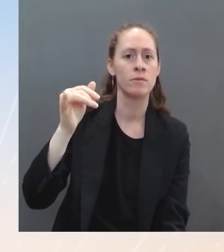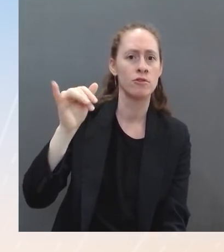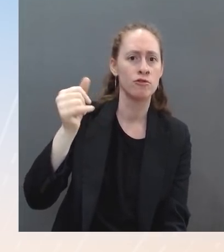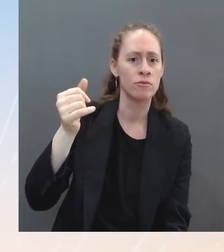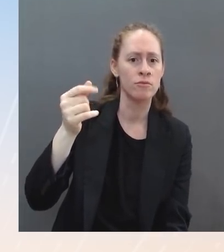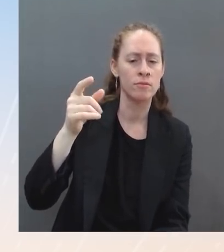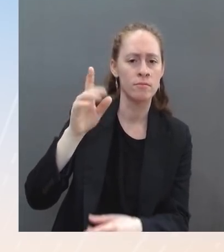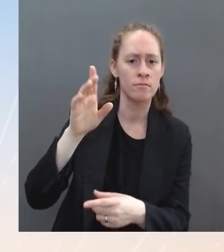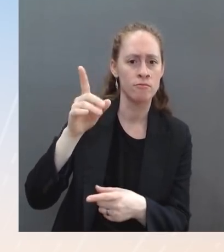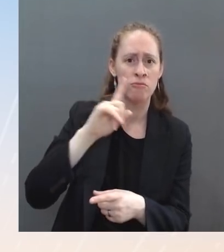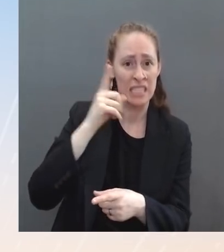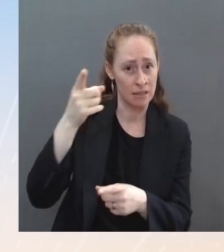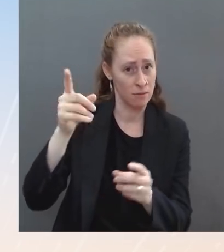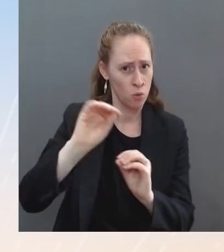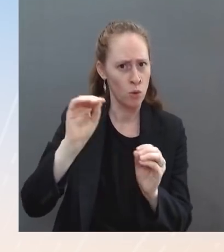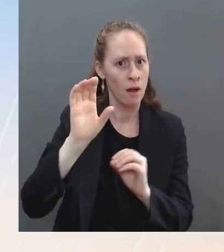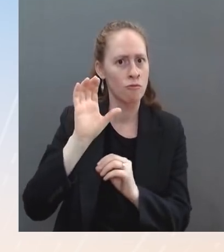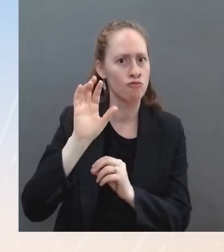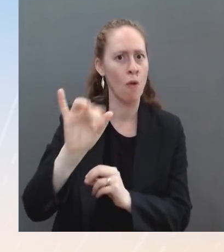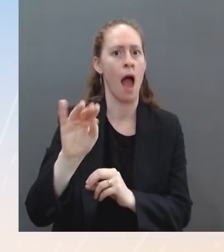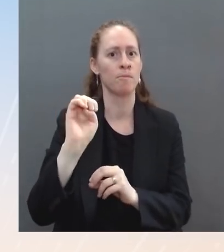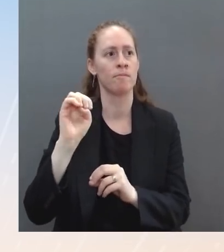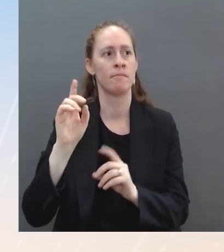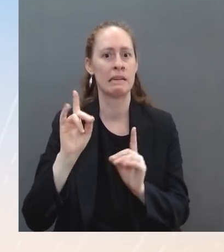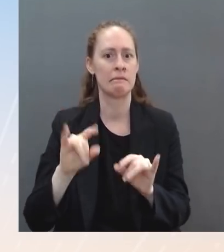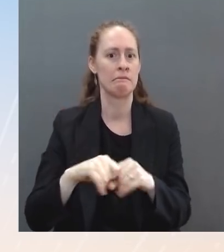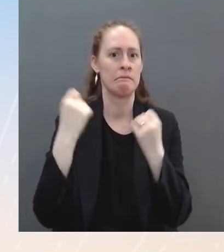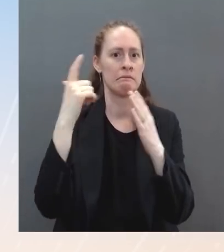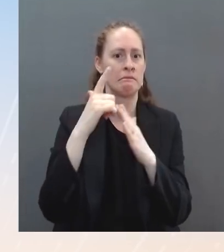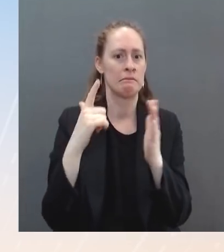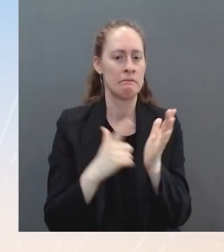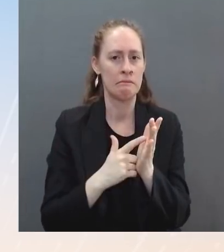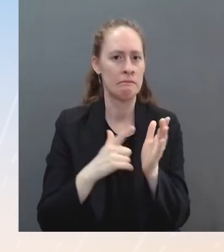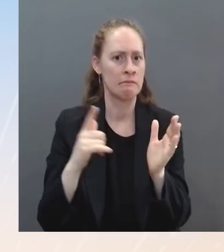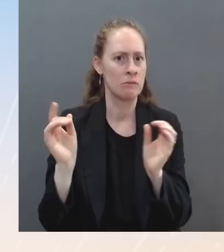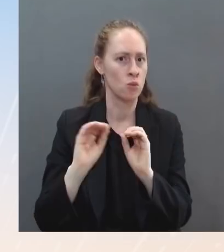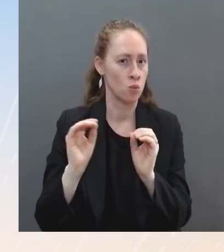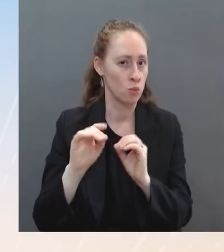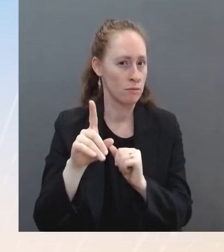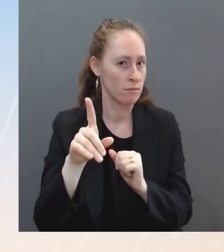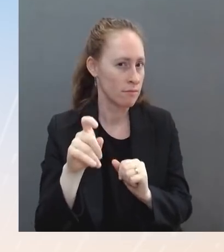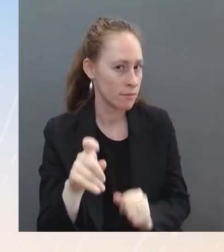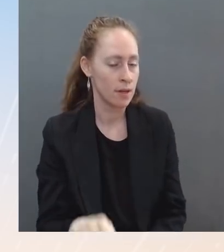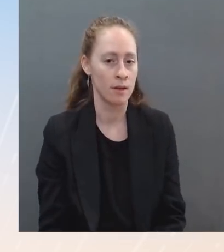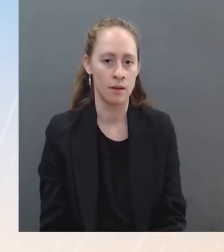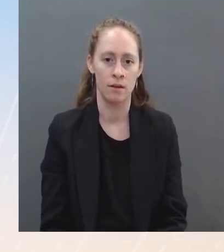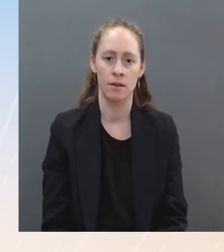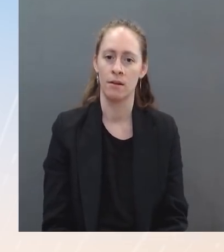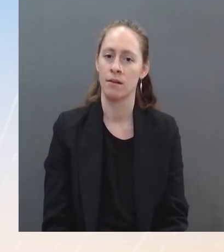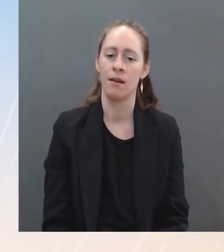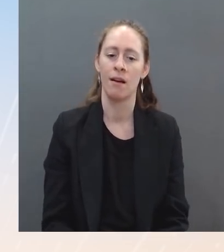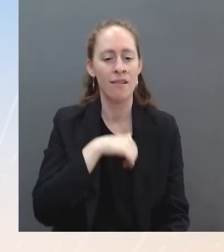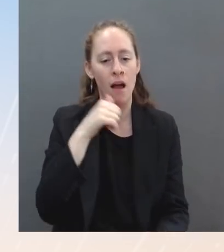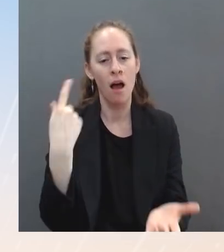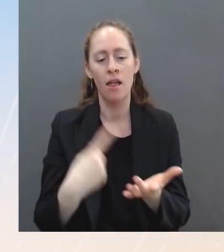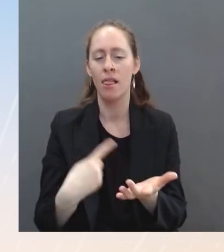We addressed this with the Washington Post. We pointed to statements that were made in the fall of 2020 when we addressed these questions. And I don't have anything additional